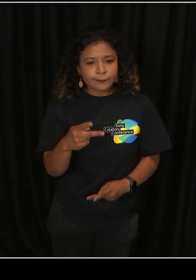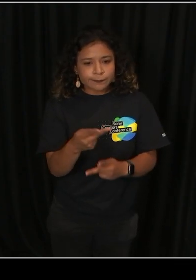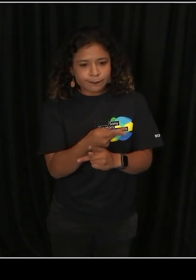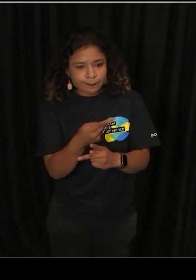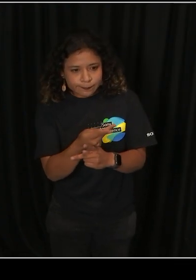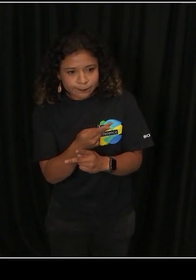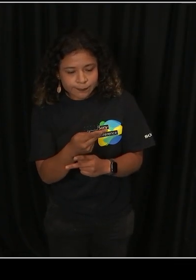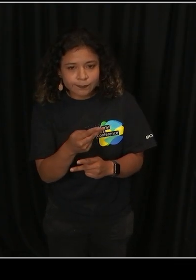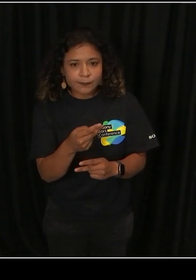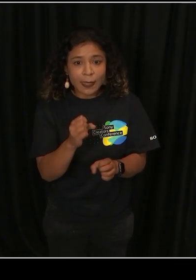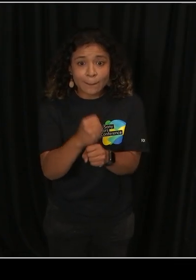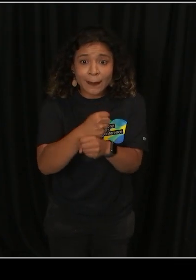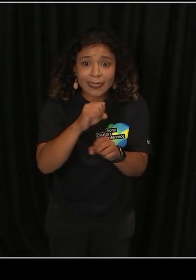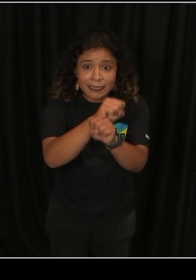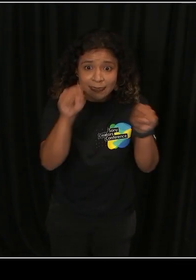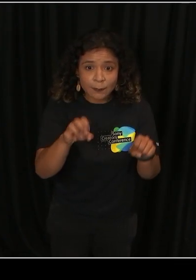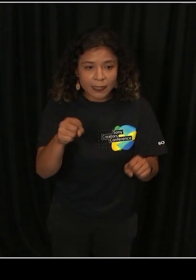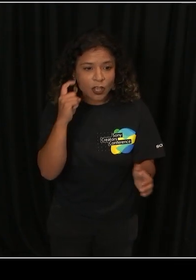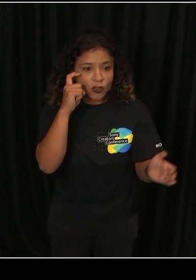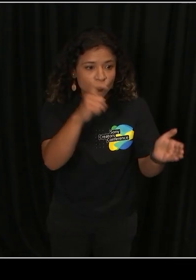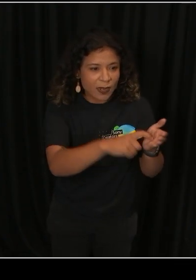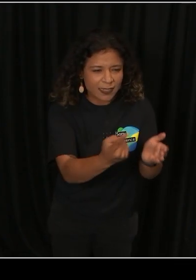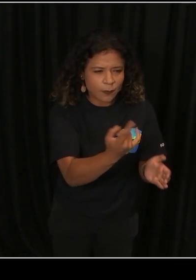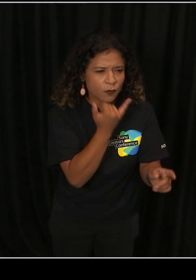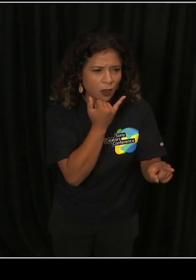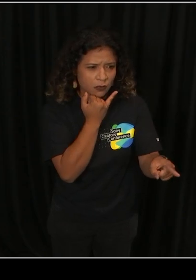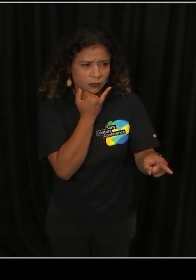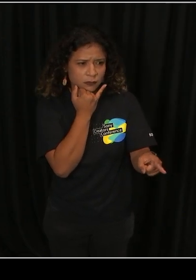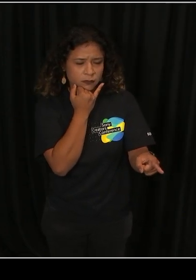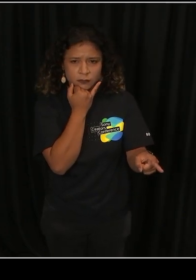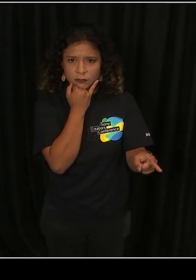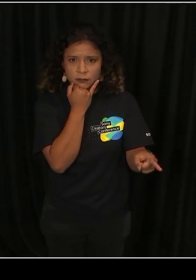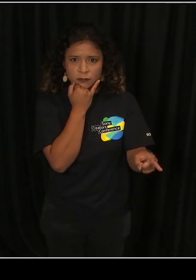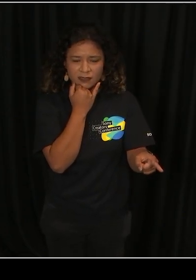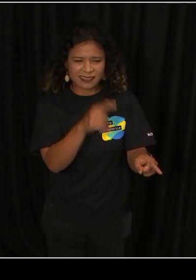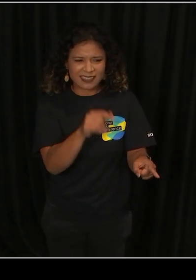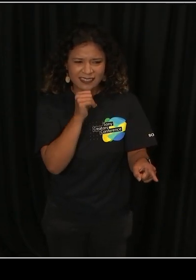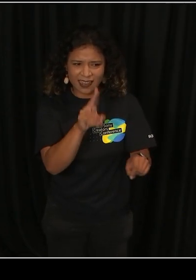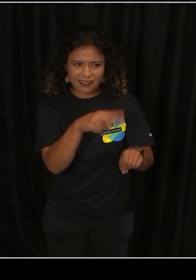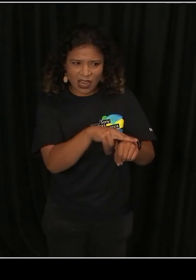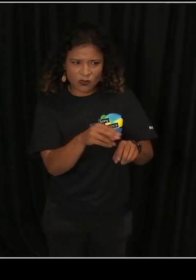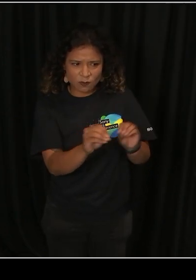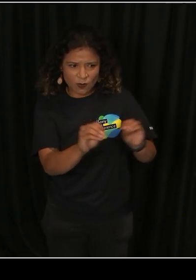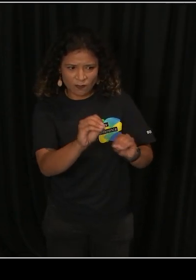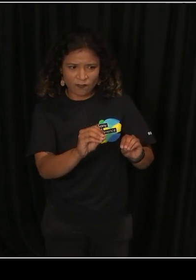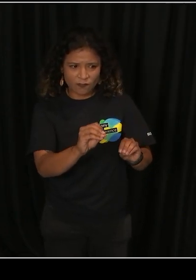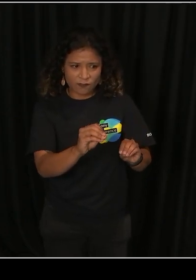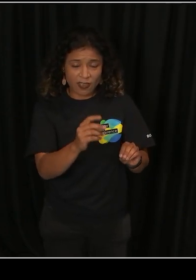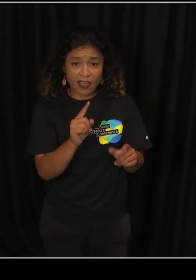that can recognize when something is wrong in the data, when there's a flaw in the data, when it looks unnatural. And then once we know where those flaws are,